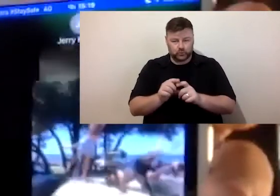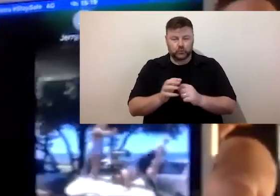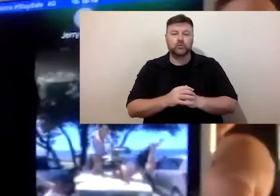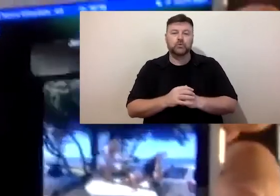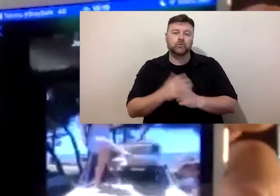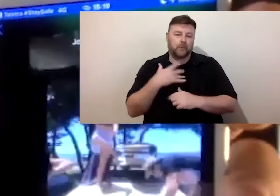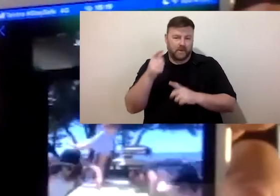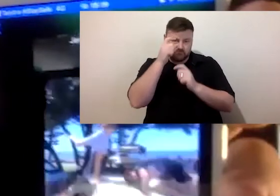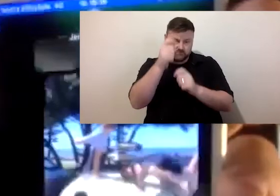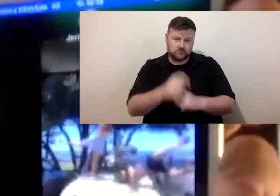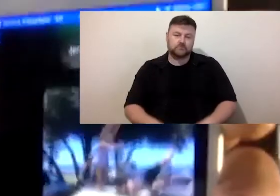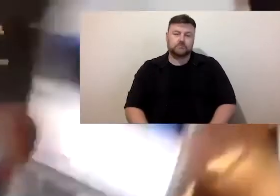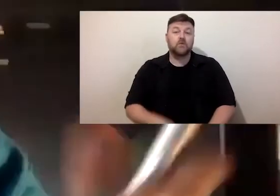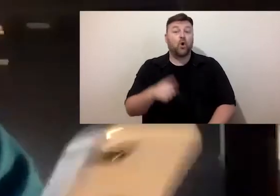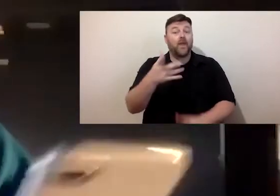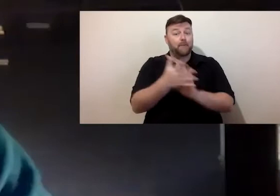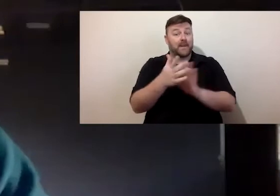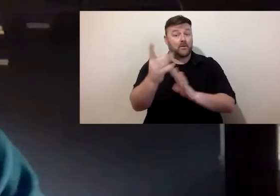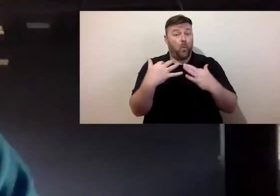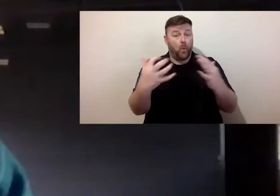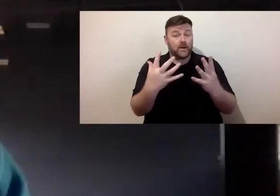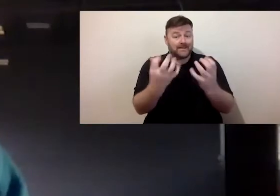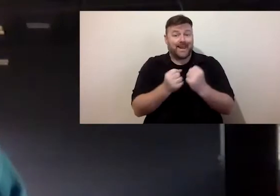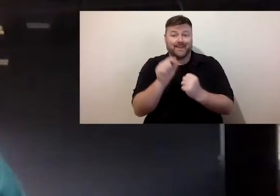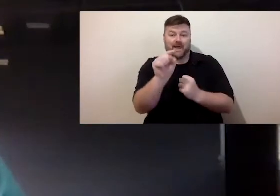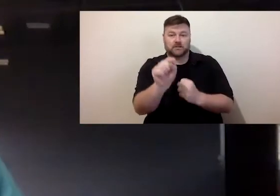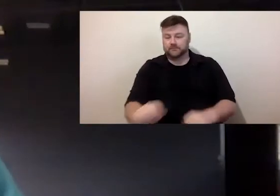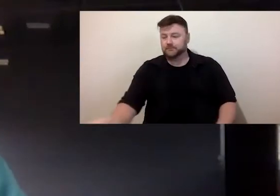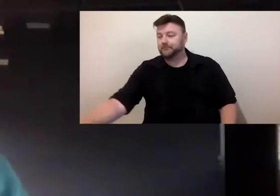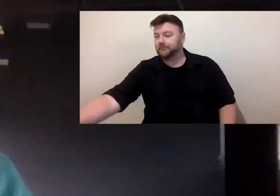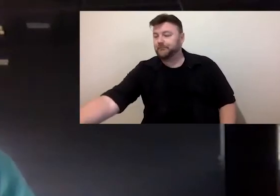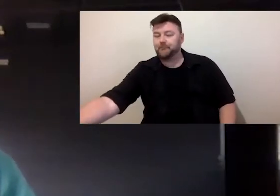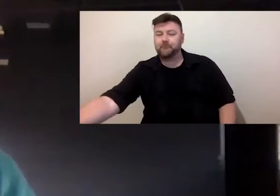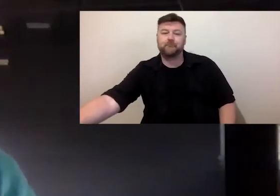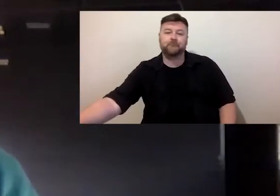the audience will get in the season. But before it gets to this stage,